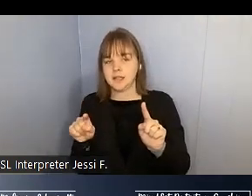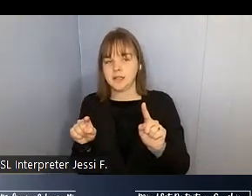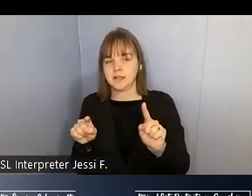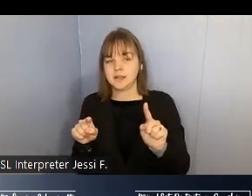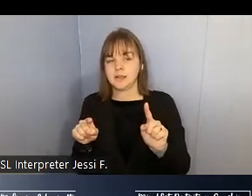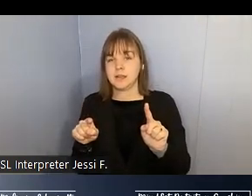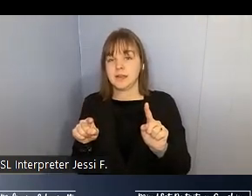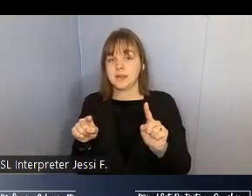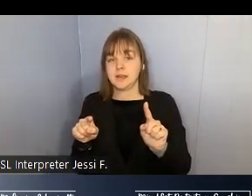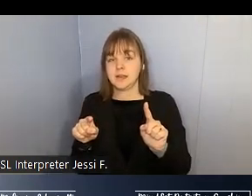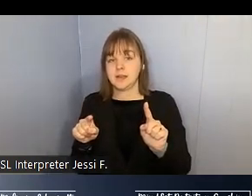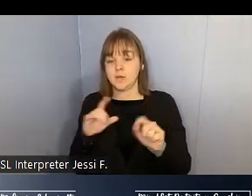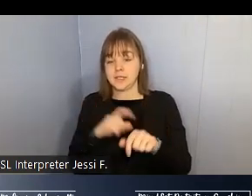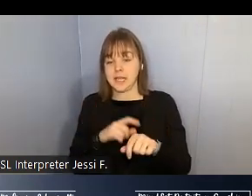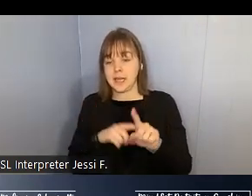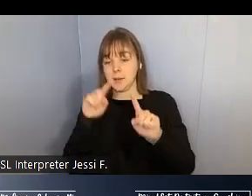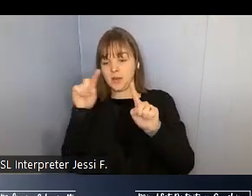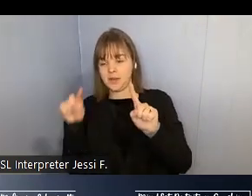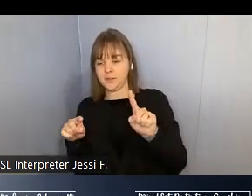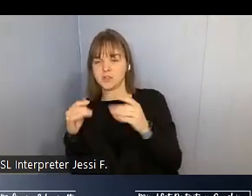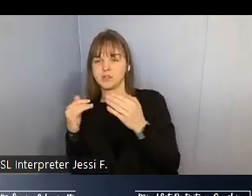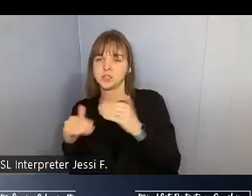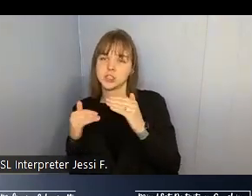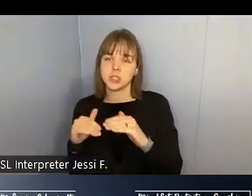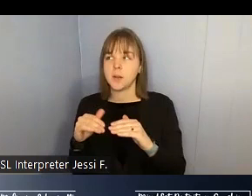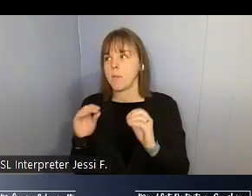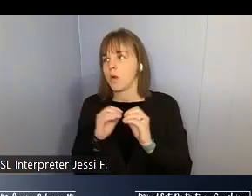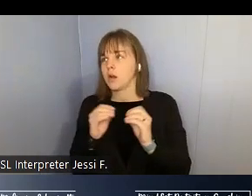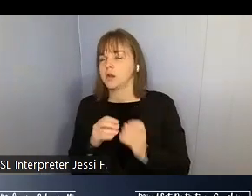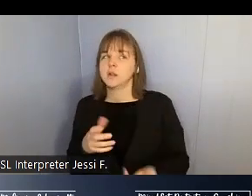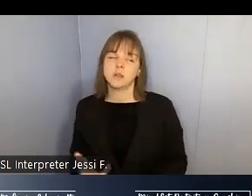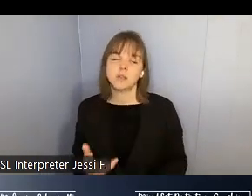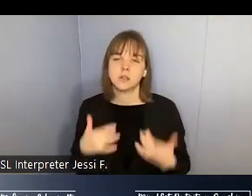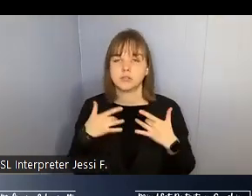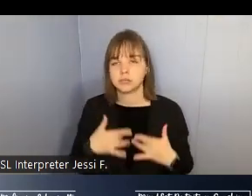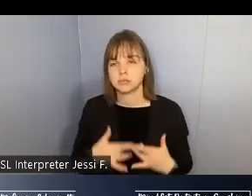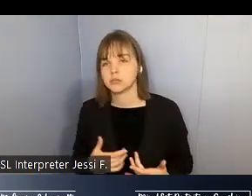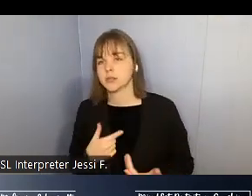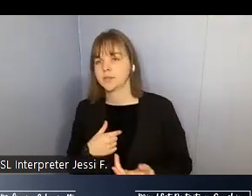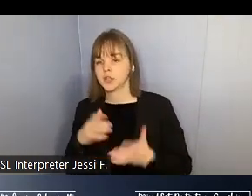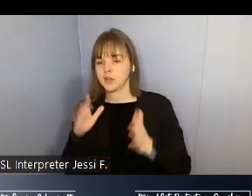And then, over time, you're restricting more. You're feeling more deprived. You're obsessing about all the food